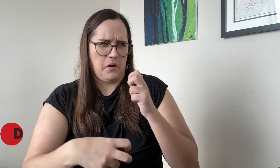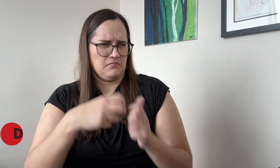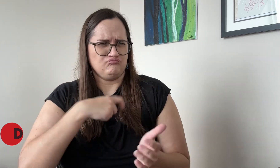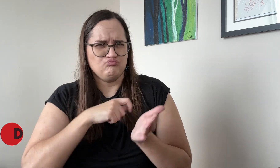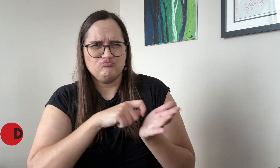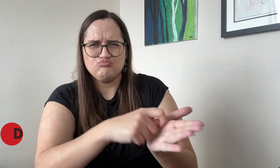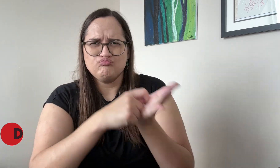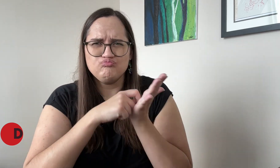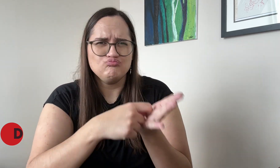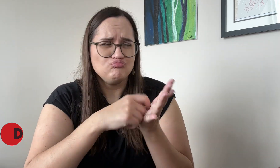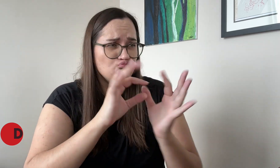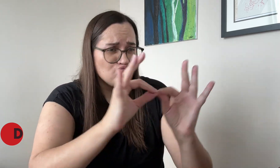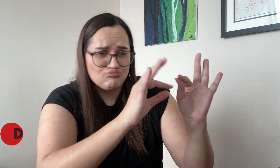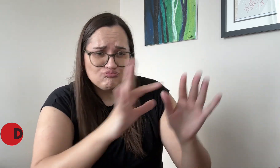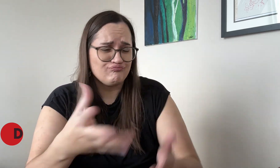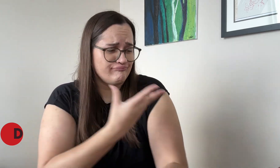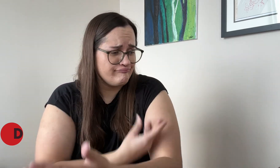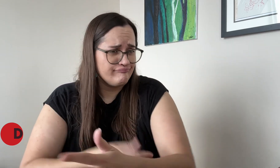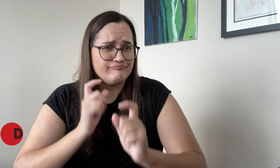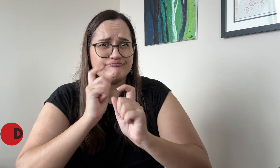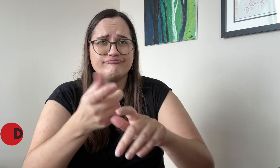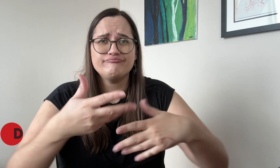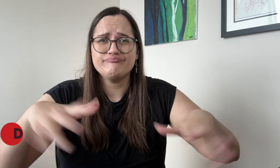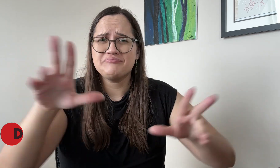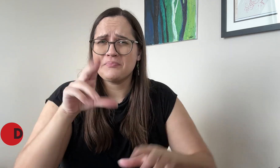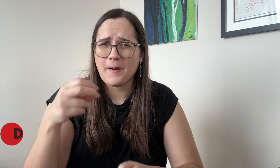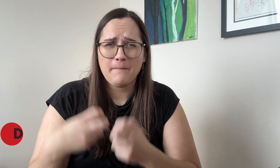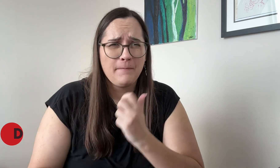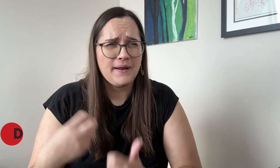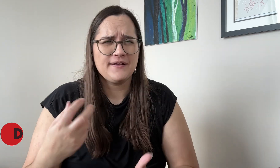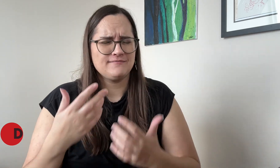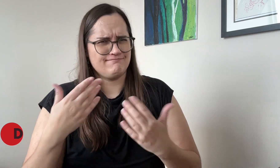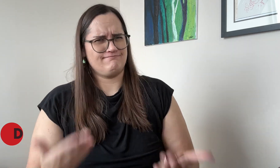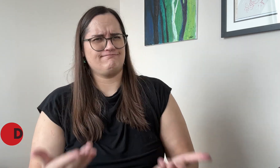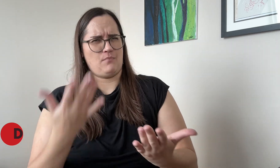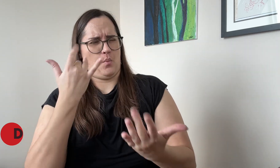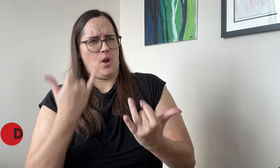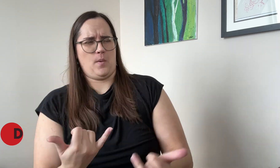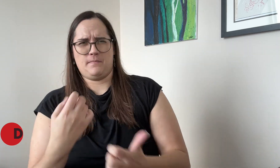said that I had donated blood in the past. I had no problem writing back